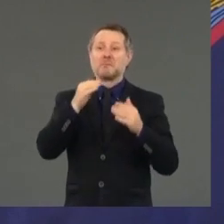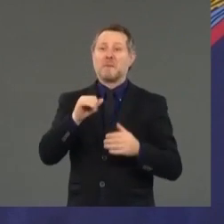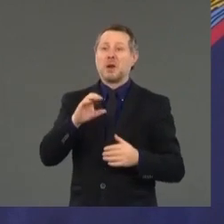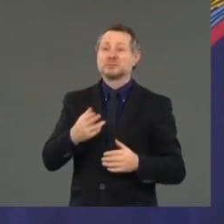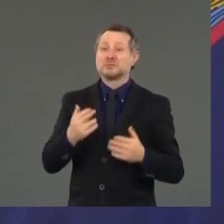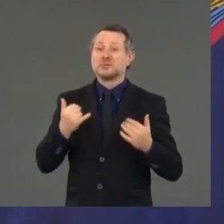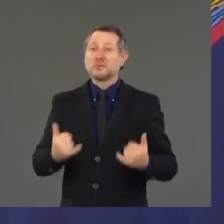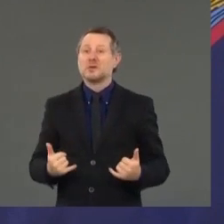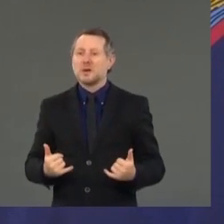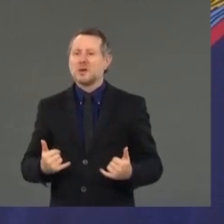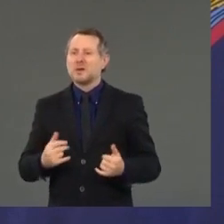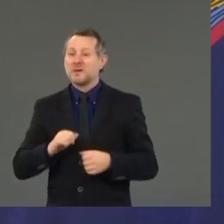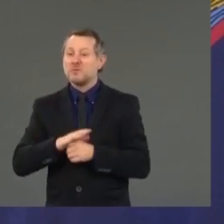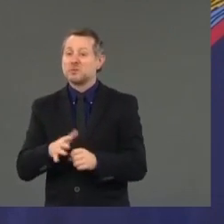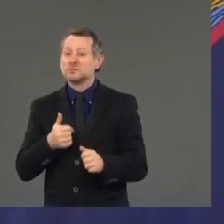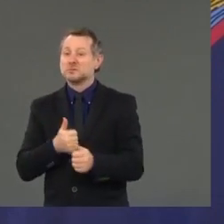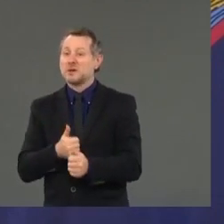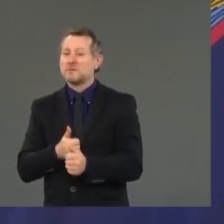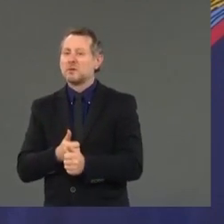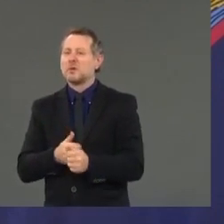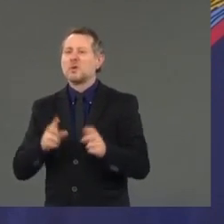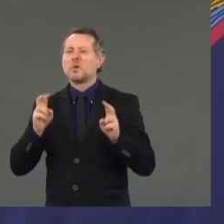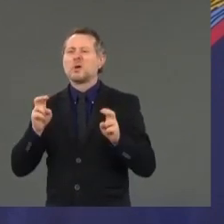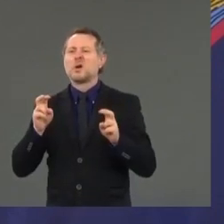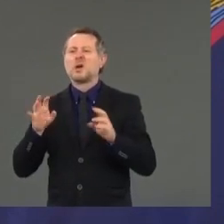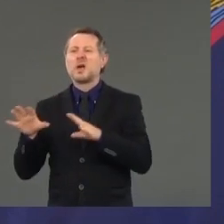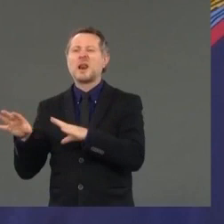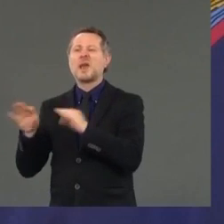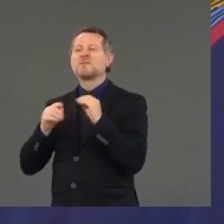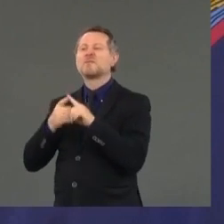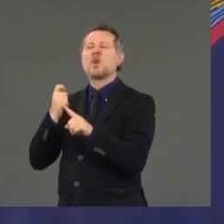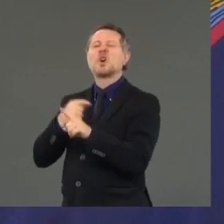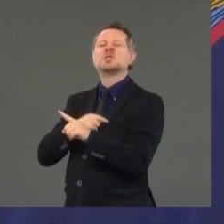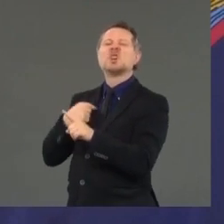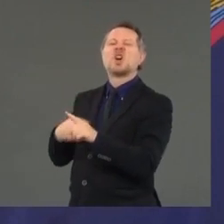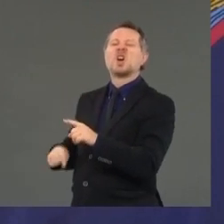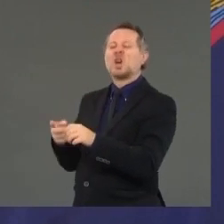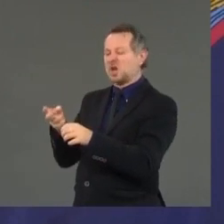HAVE JANUARY, FEBRUARY, MARCH.